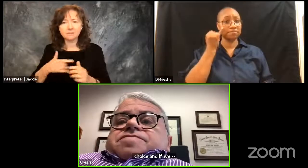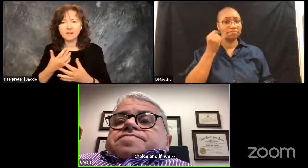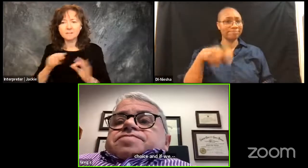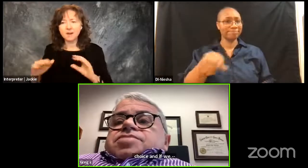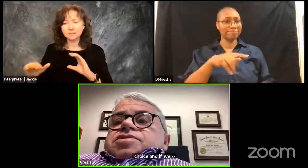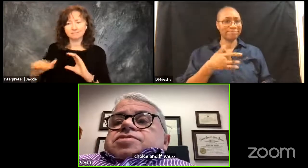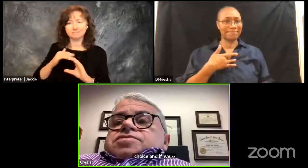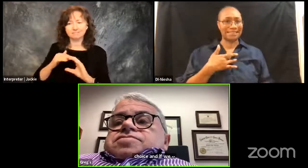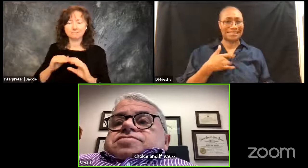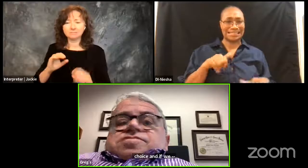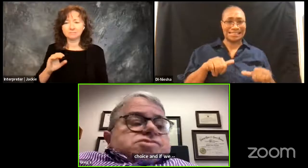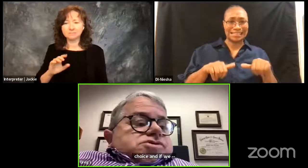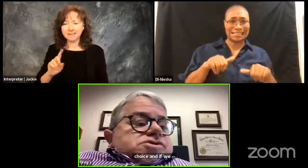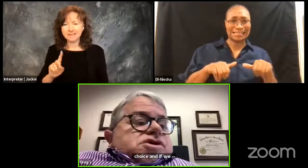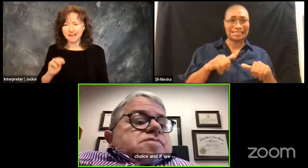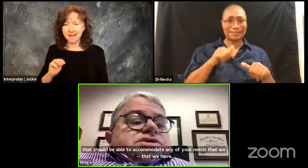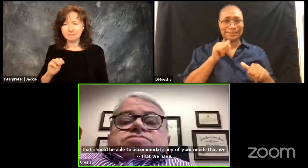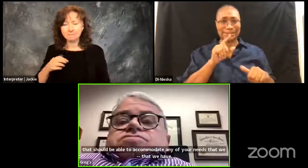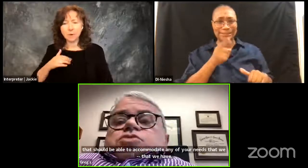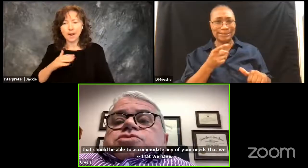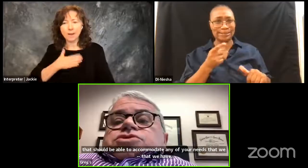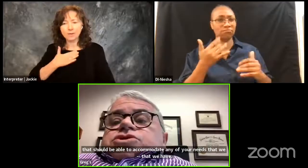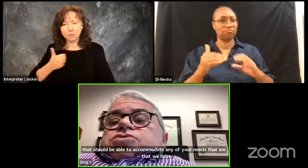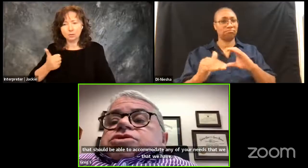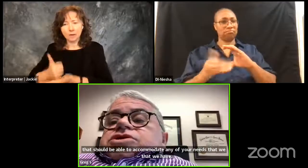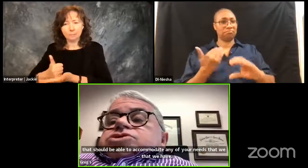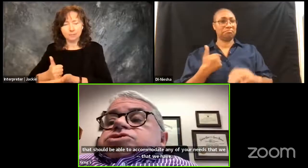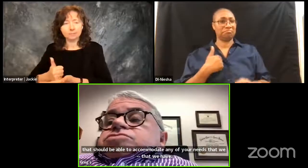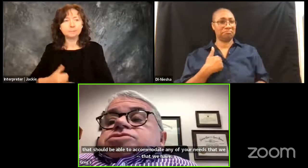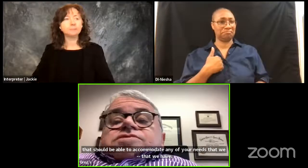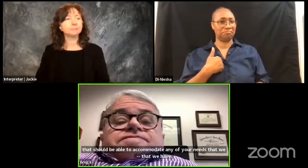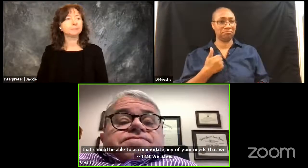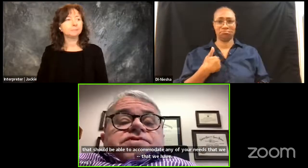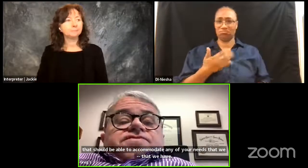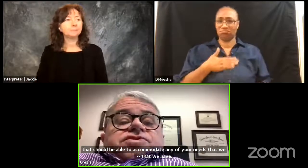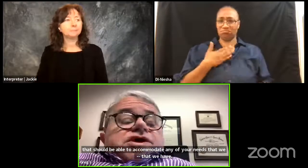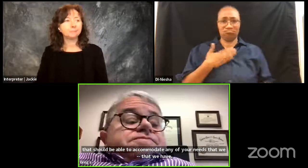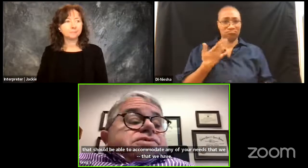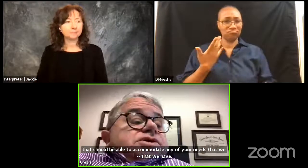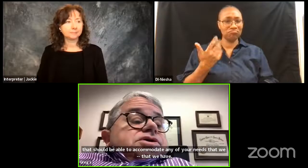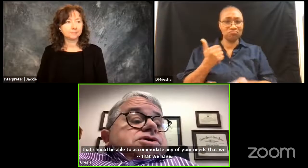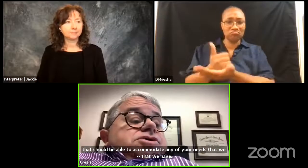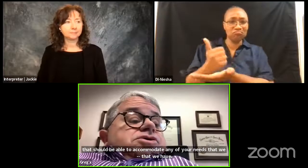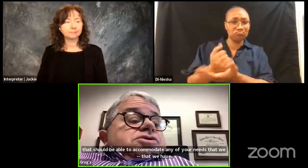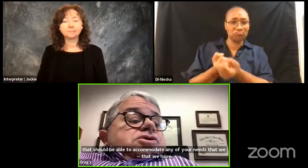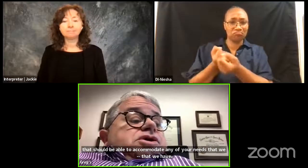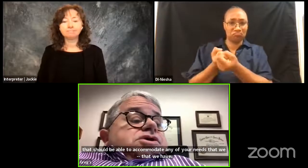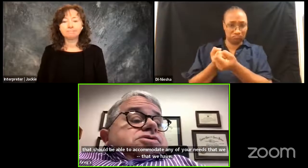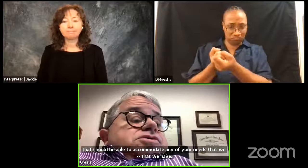to accommodate your particular needs for the day.